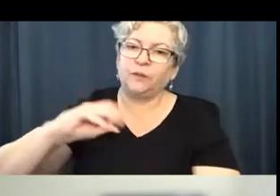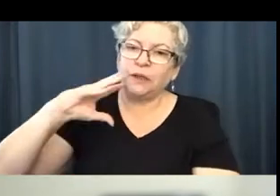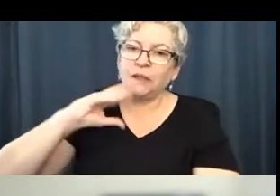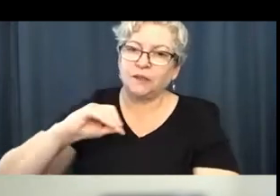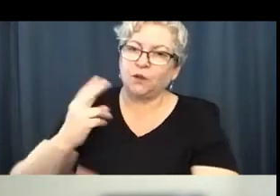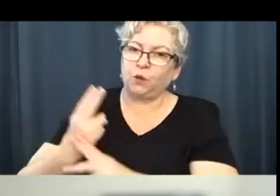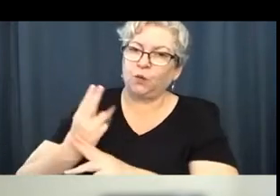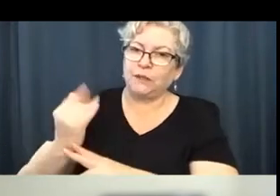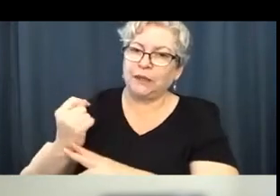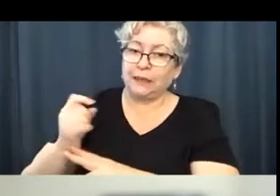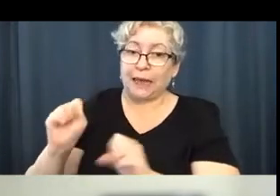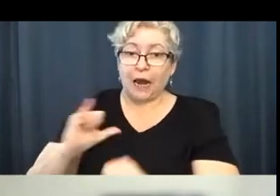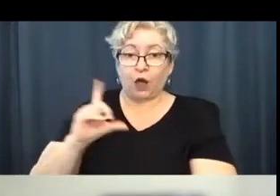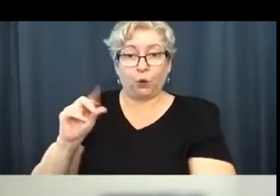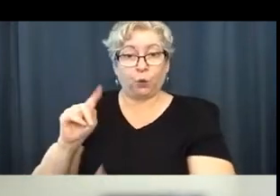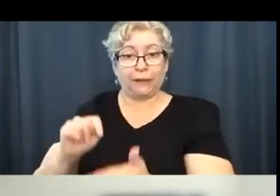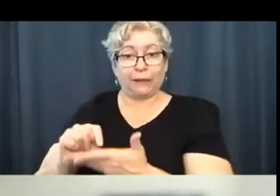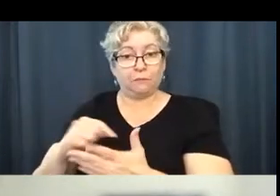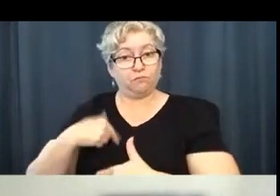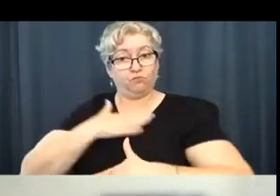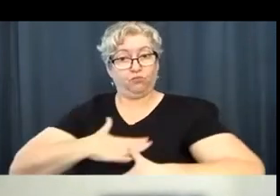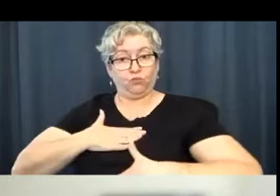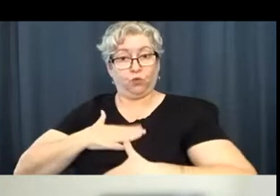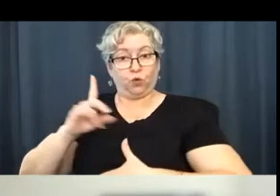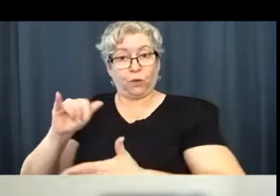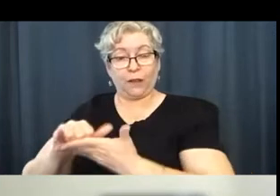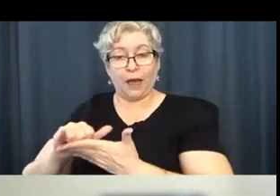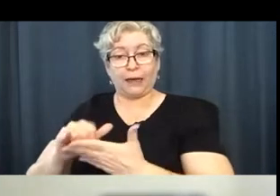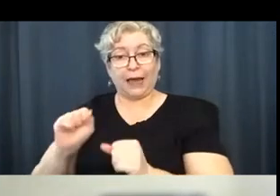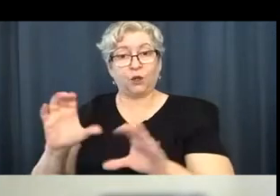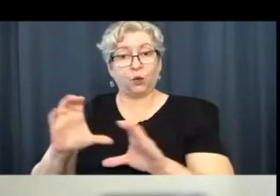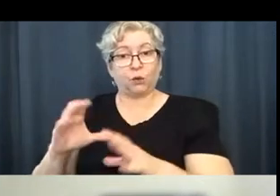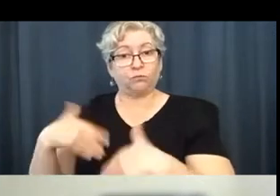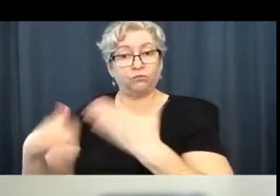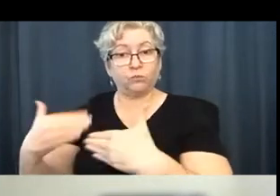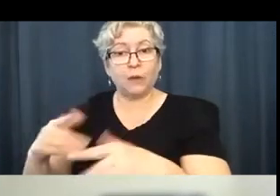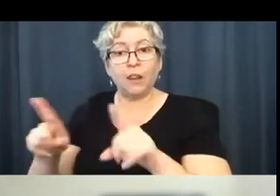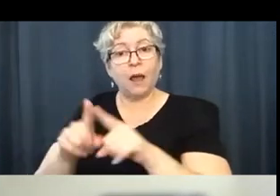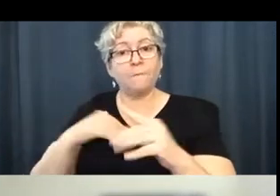Can I get it done, do I enjoy it? Can I get it done as fast as my colleagues can get it done, right?